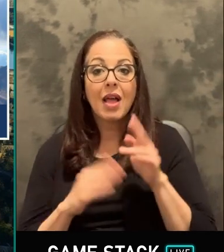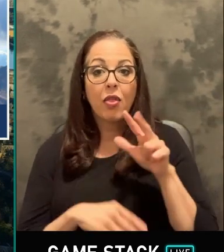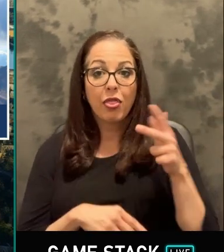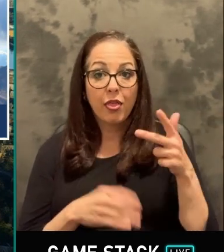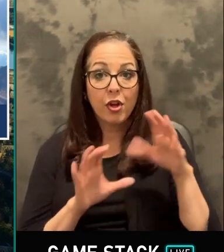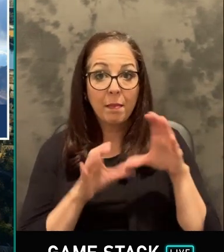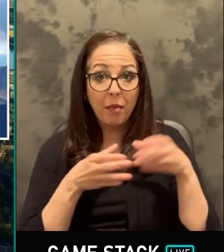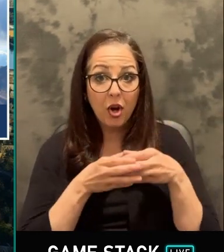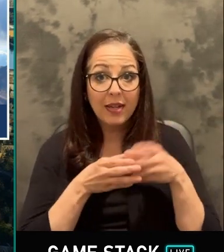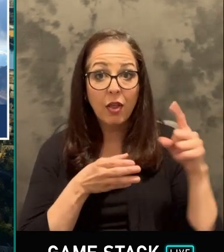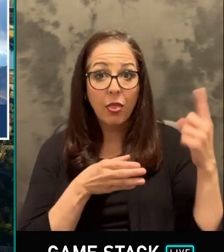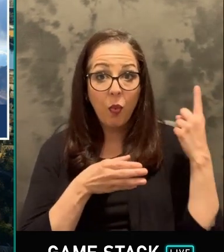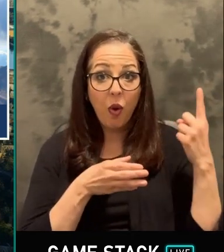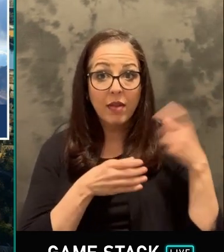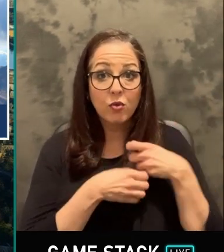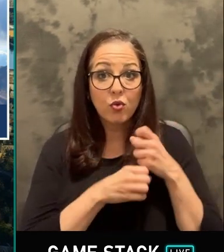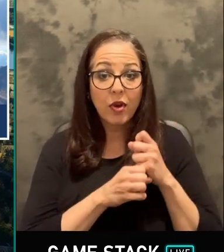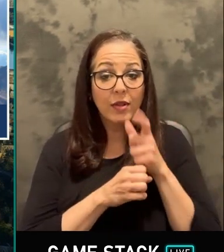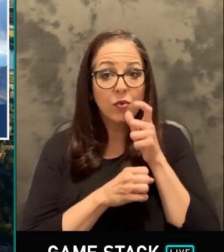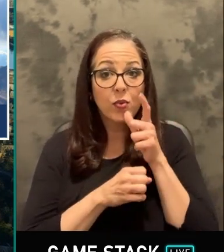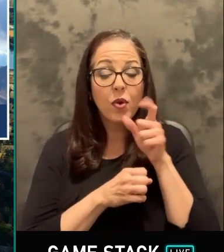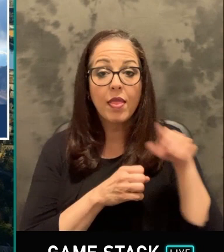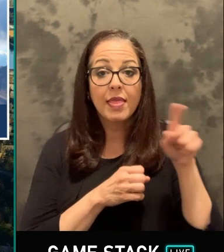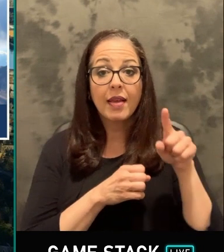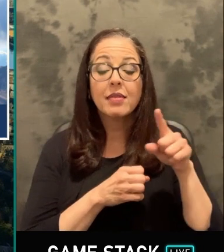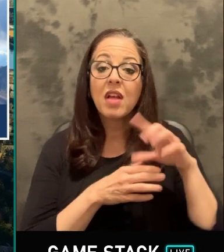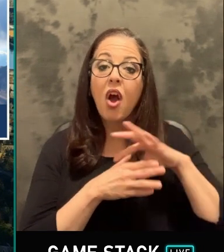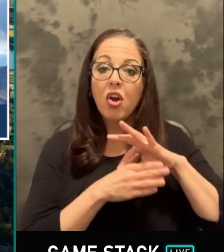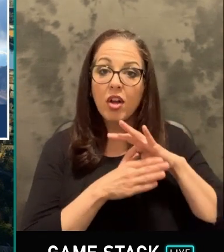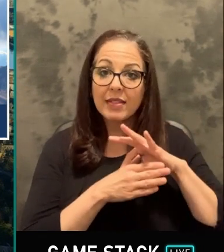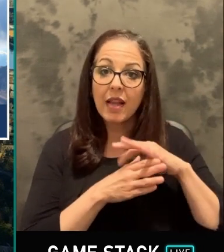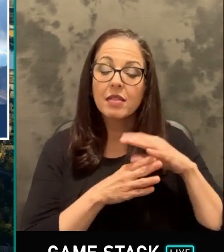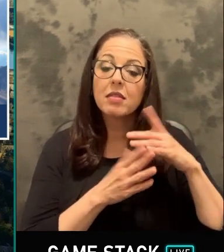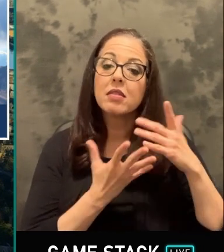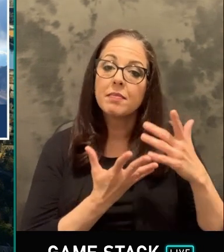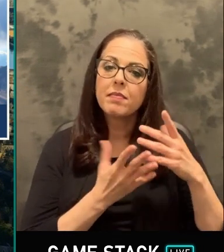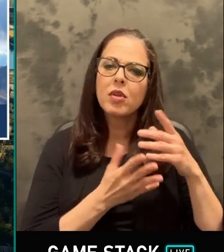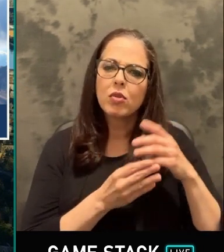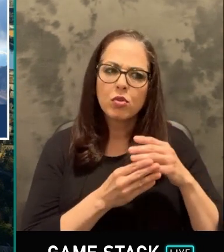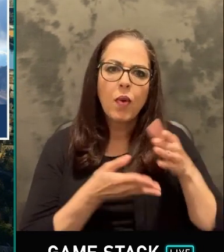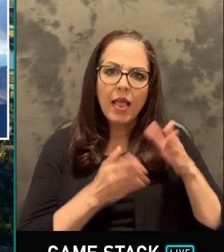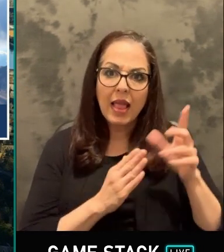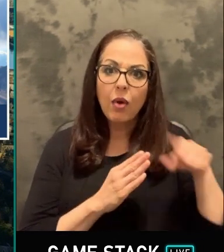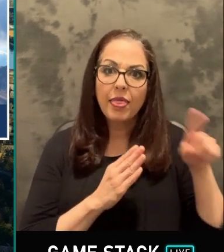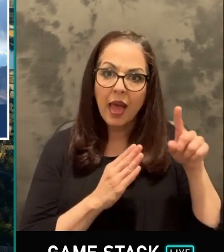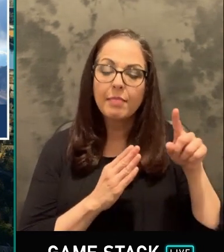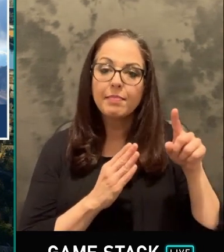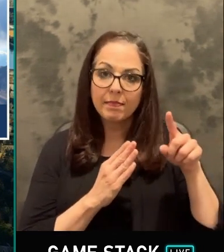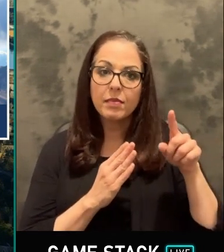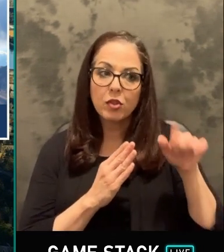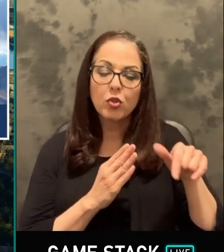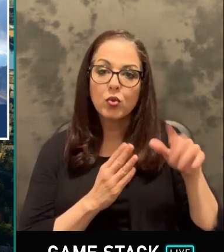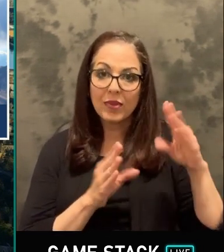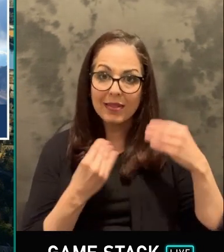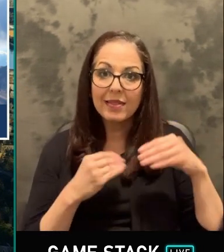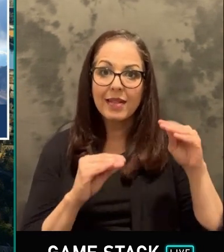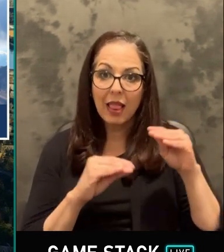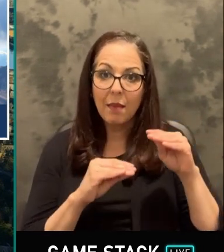these concerns to expose, to allow them to explore their content, into selling content on the store.